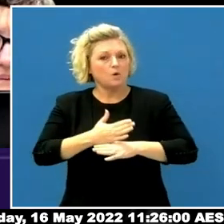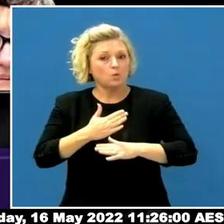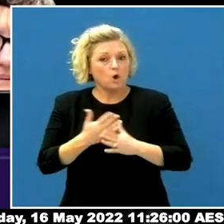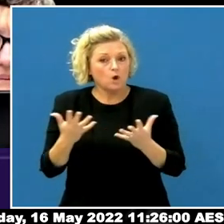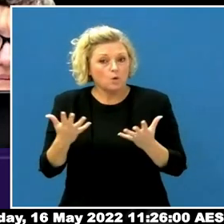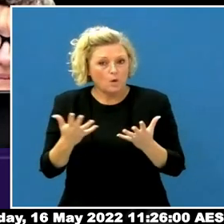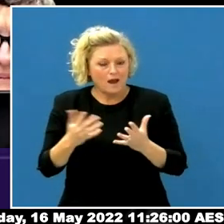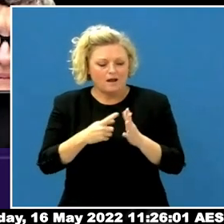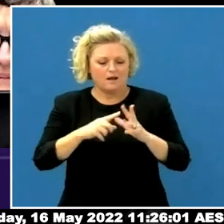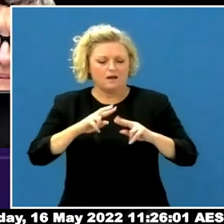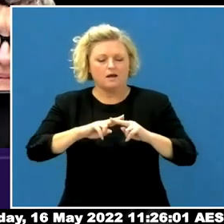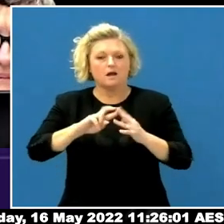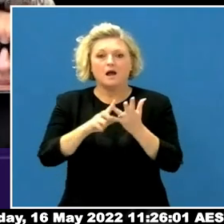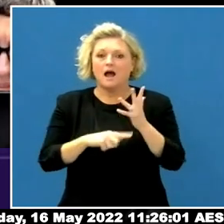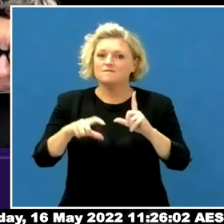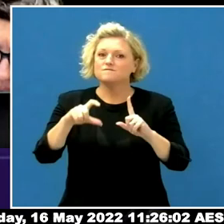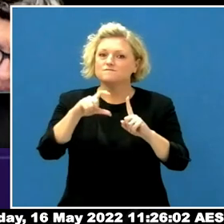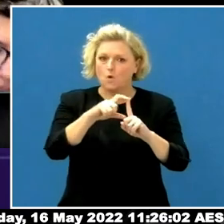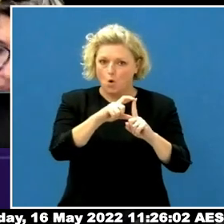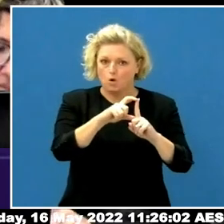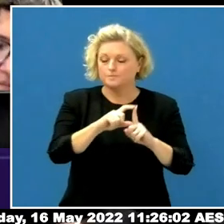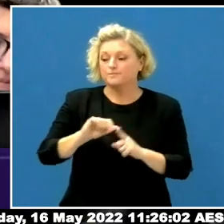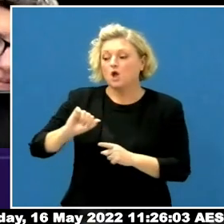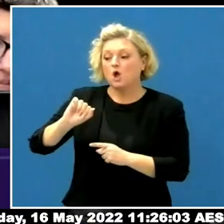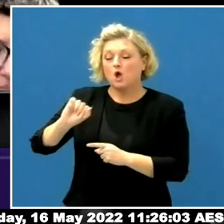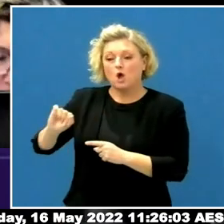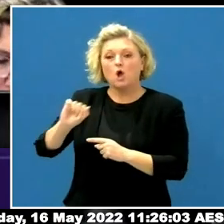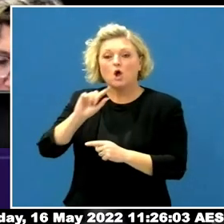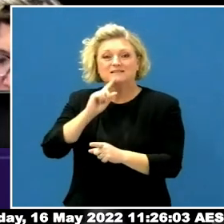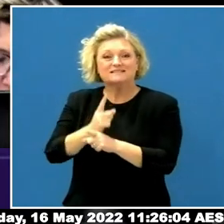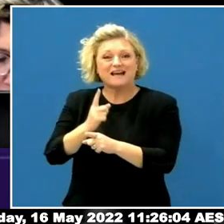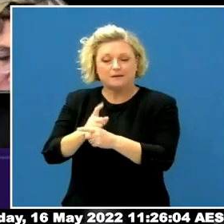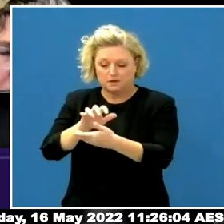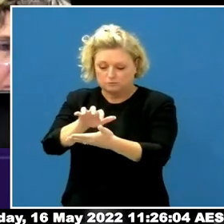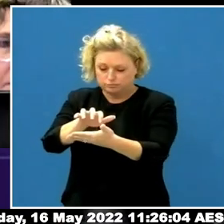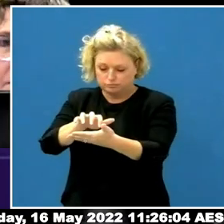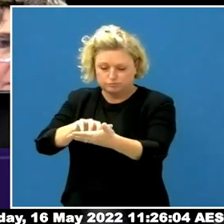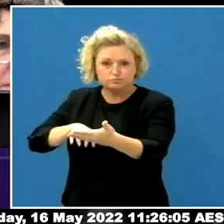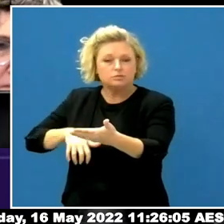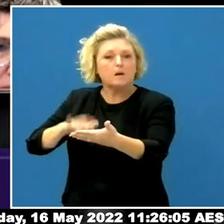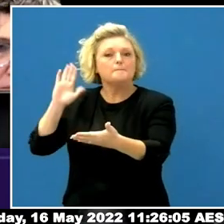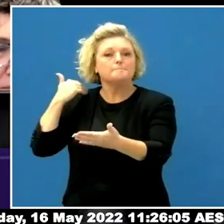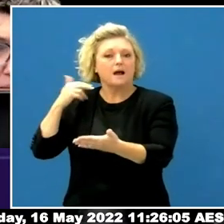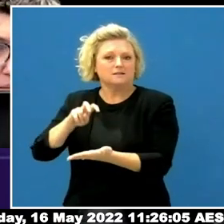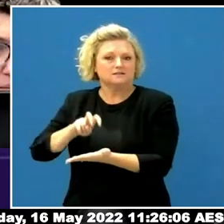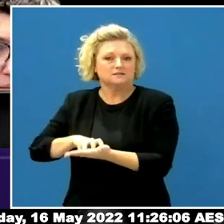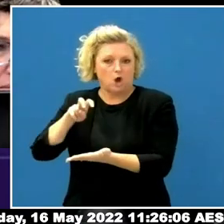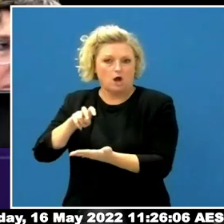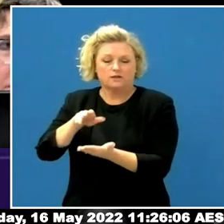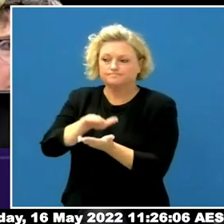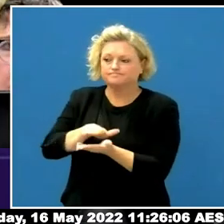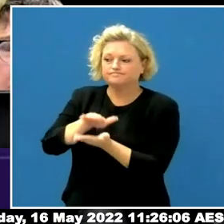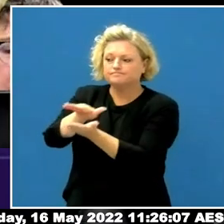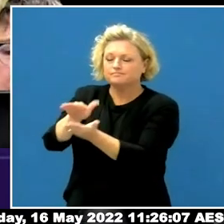Sally has signed a statement dated 26 April 2022 and that can be found in hearing bundle A behind tab 1.